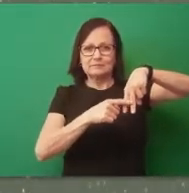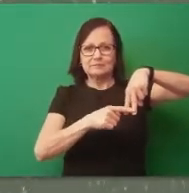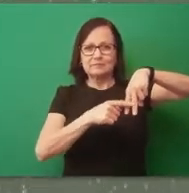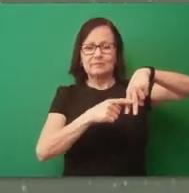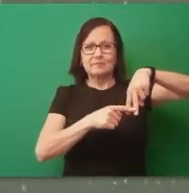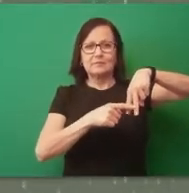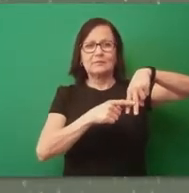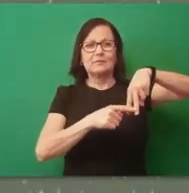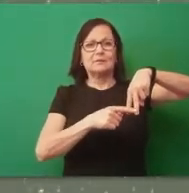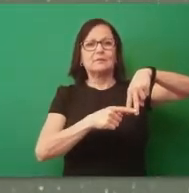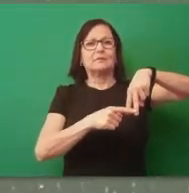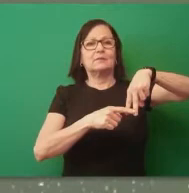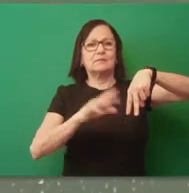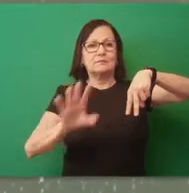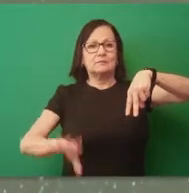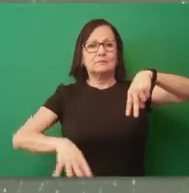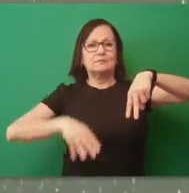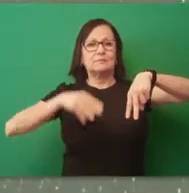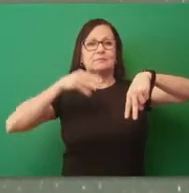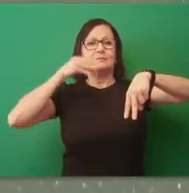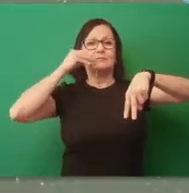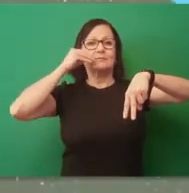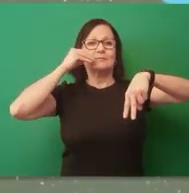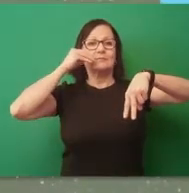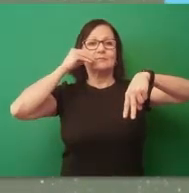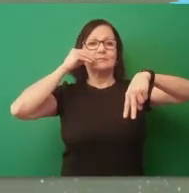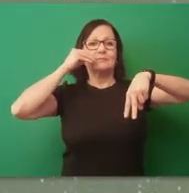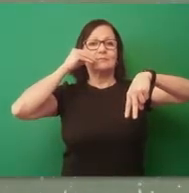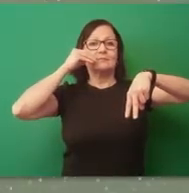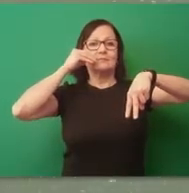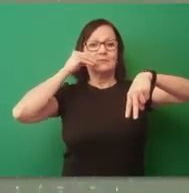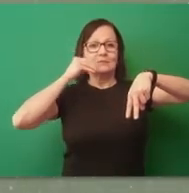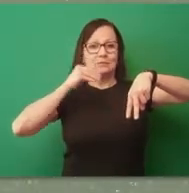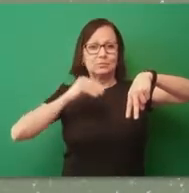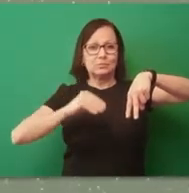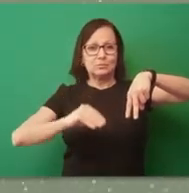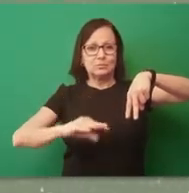On the next inhale, bringing our attention to our upper legs,